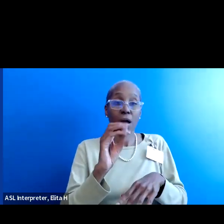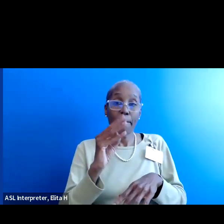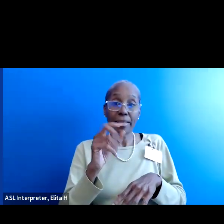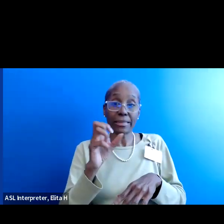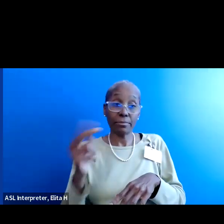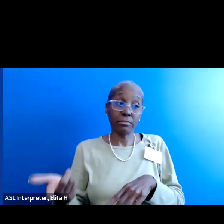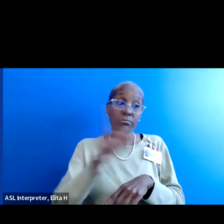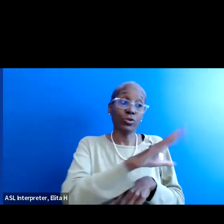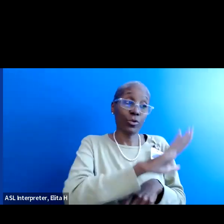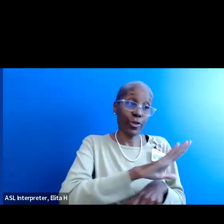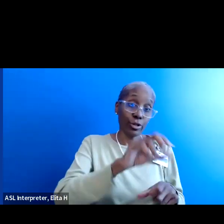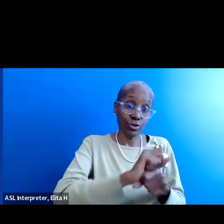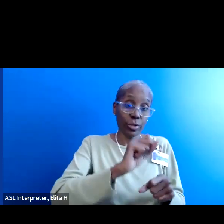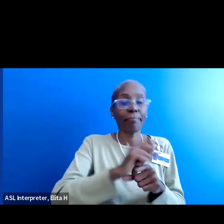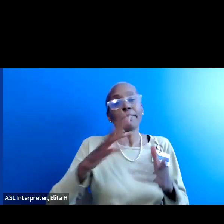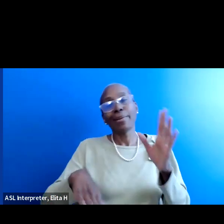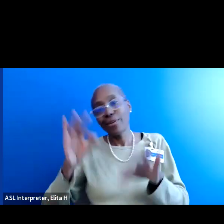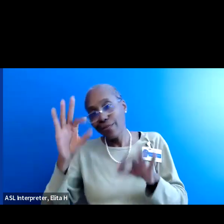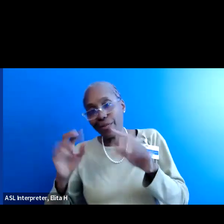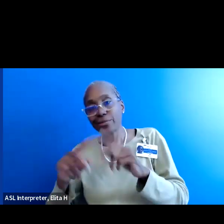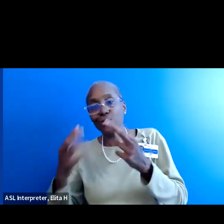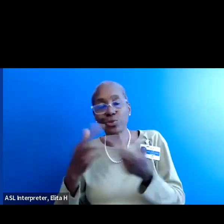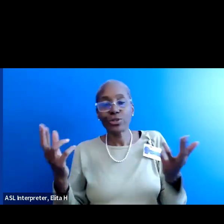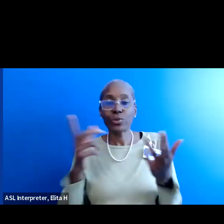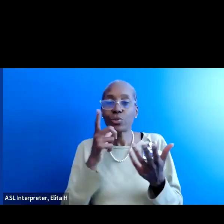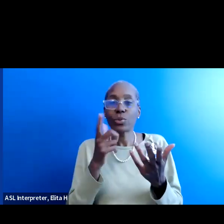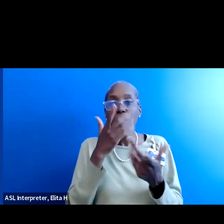However, you may find some resources that are of interest to you there.